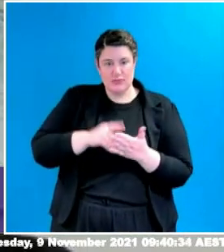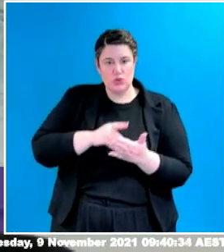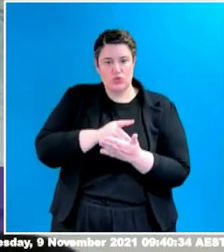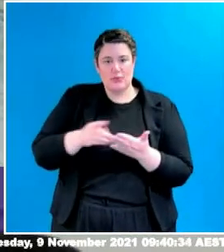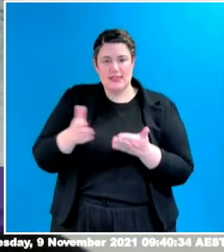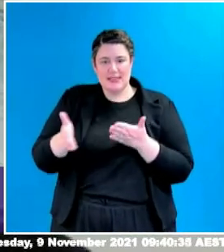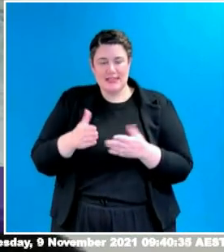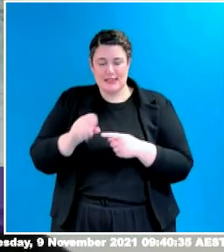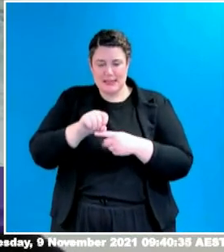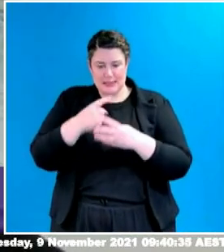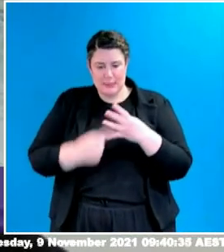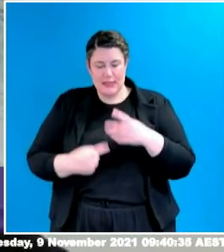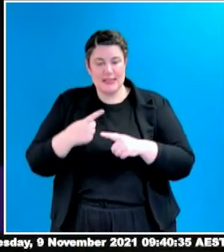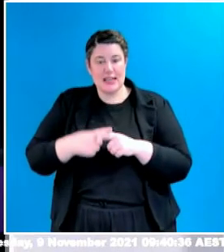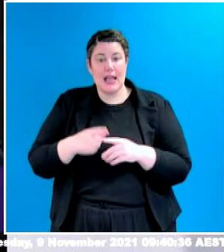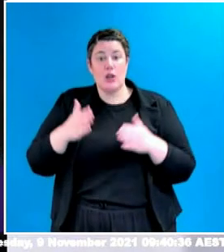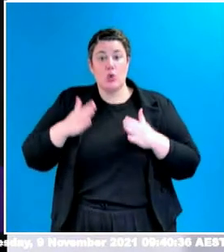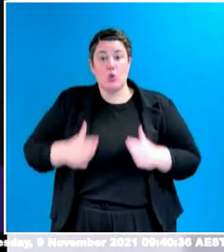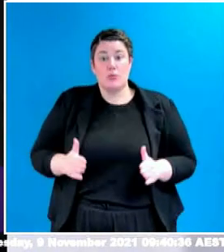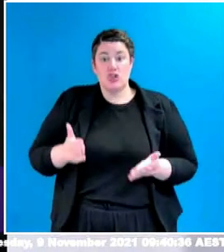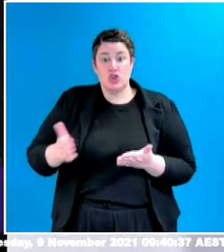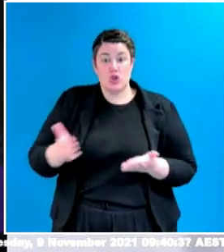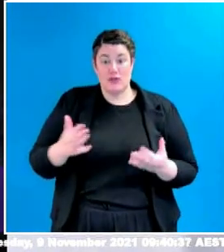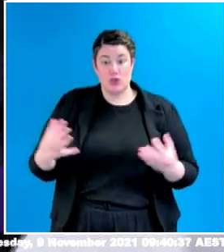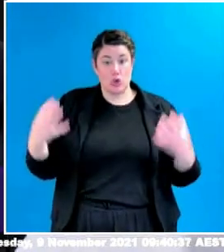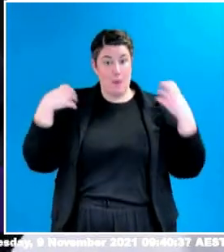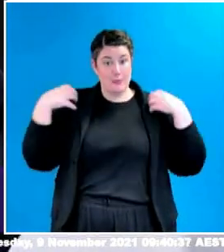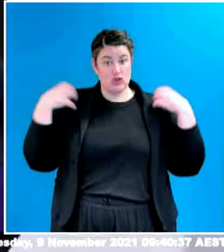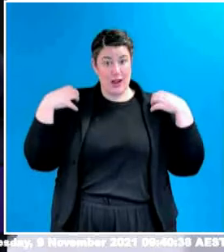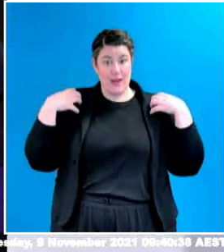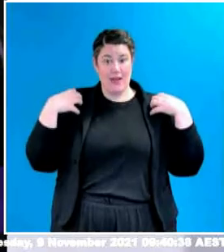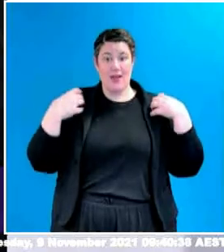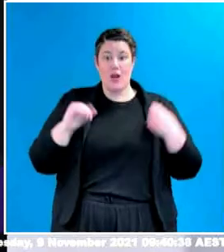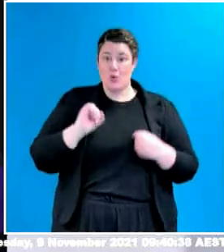Disability and Community Services Commissioner, you still have this